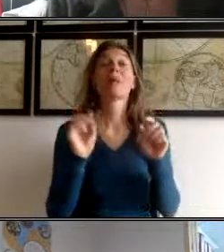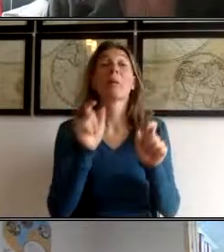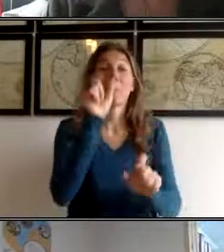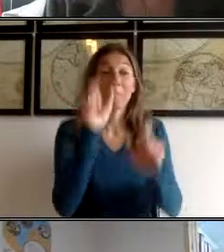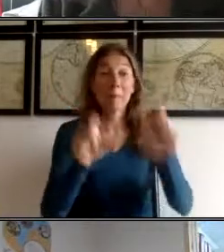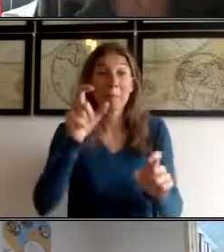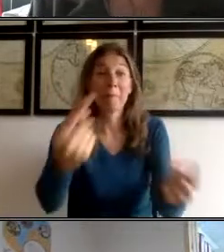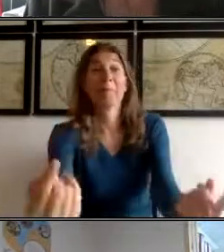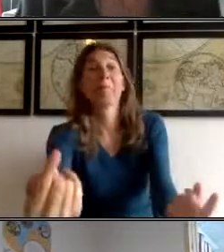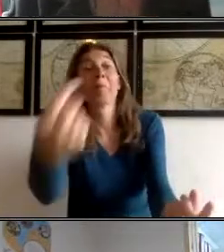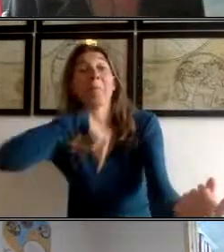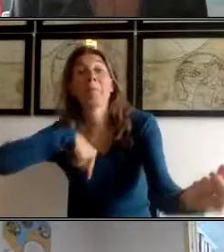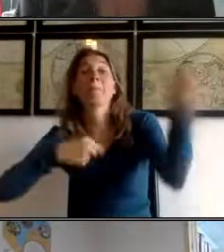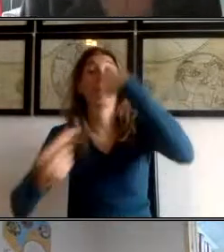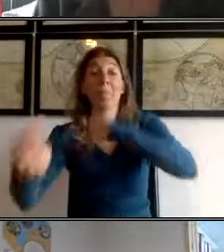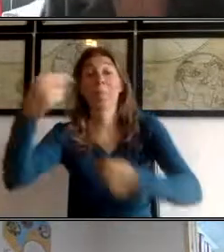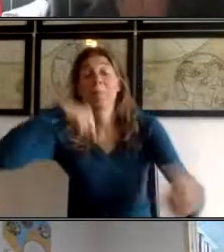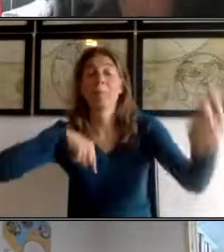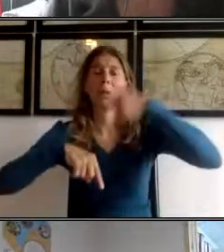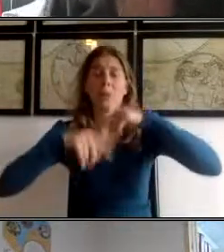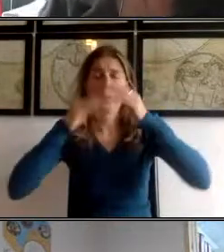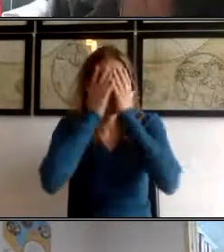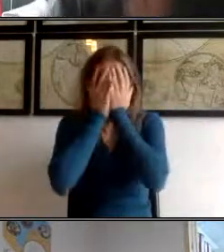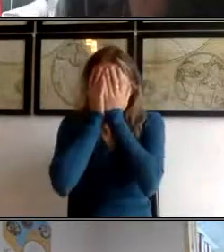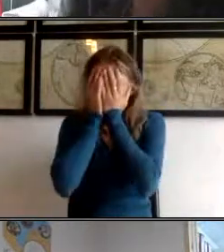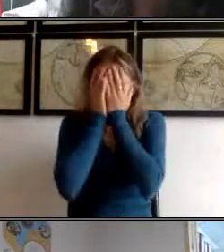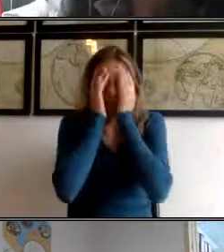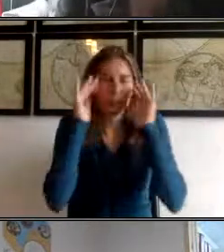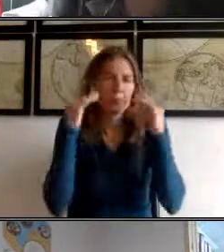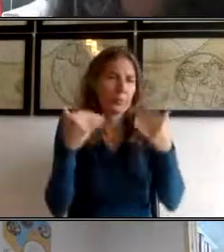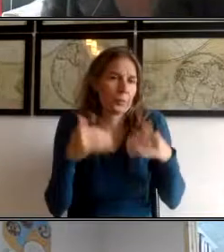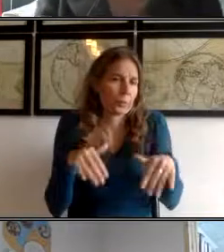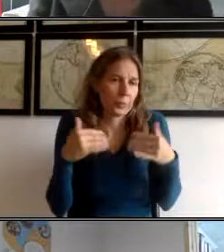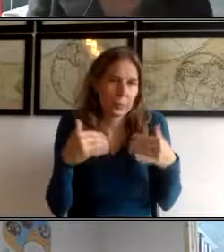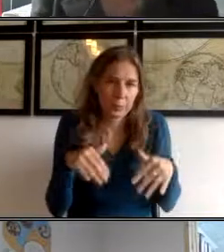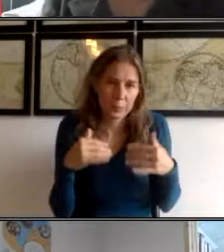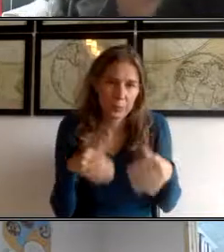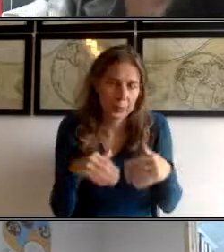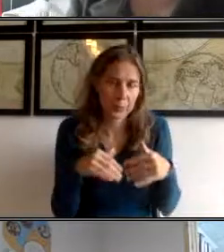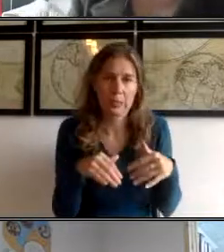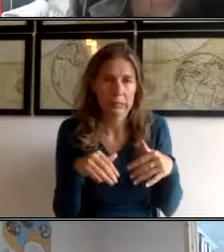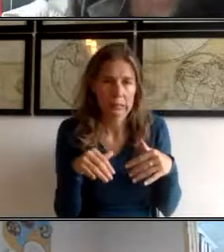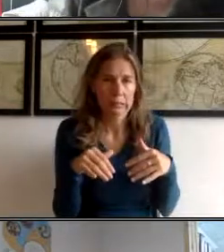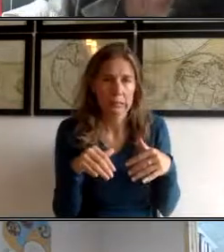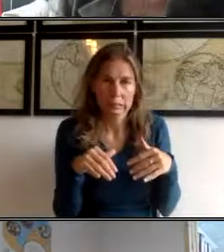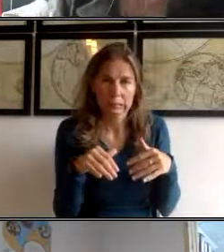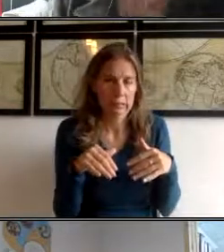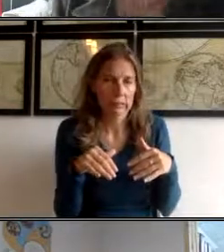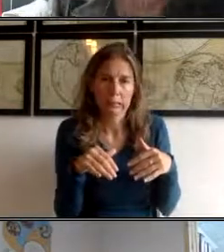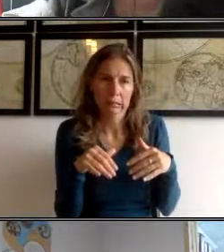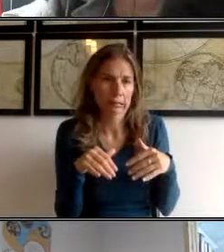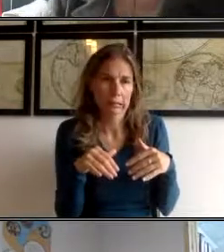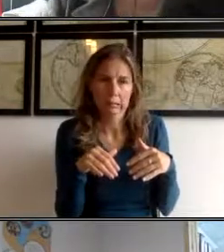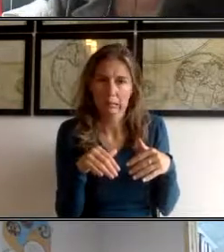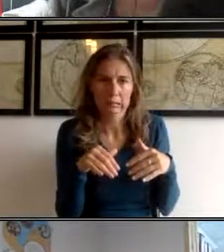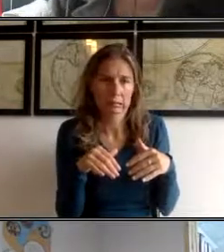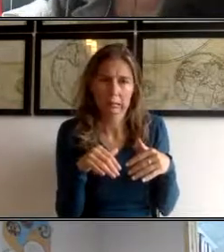So, we haven't rushed back into this situation again.